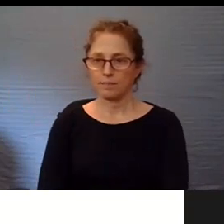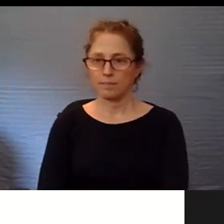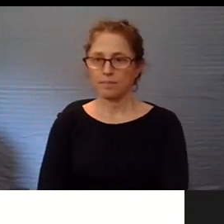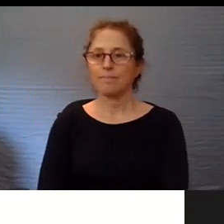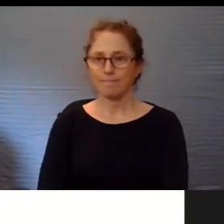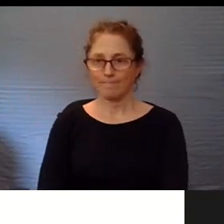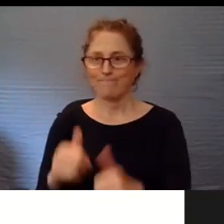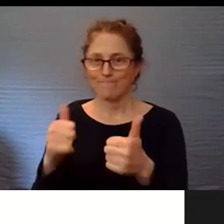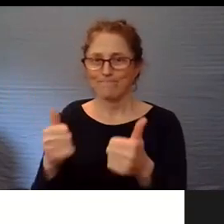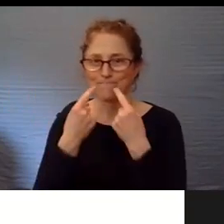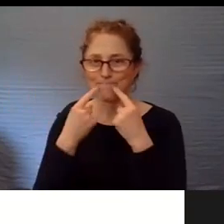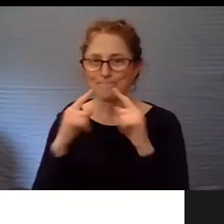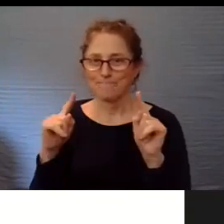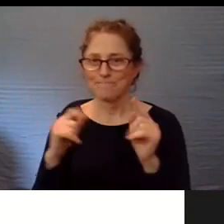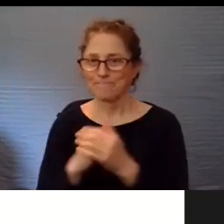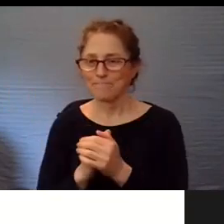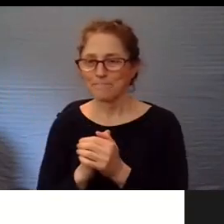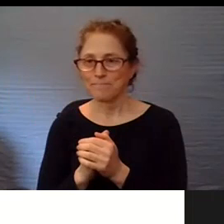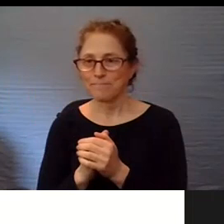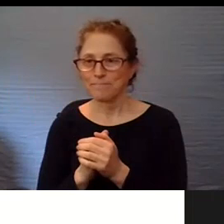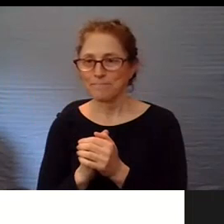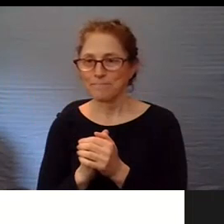There we are.